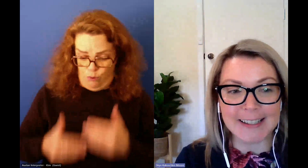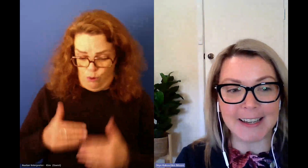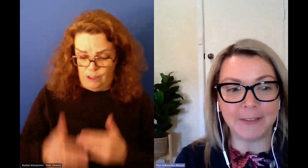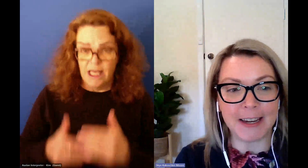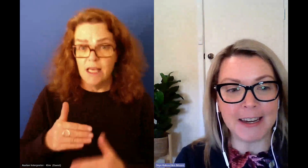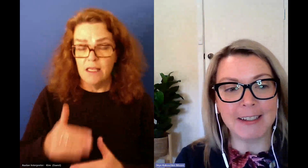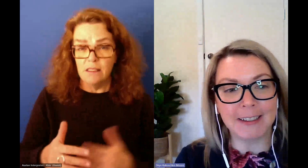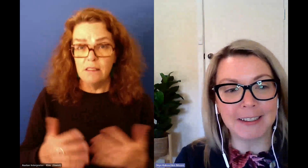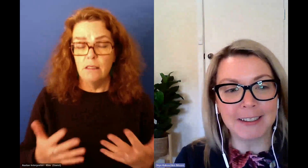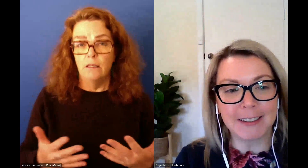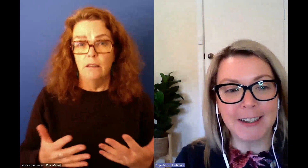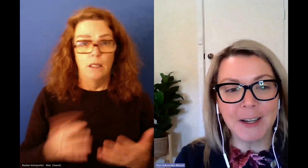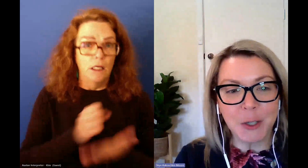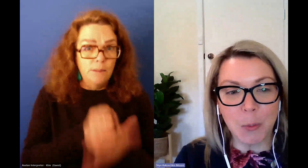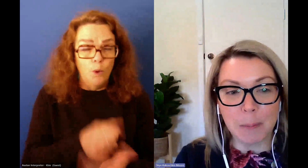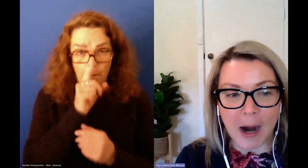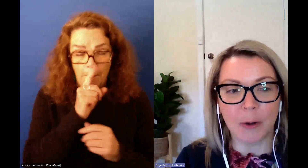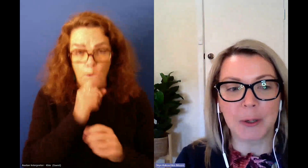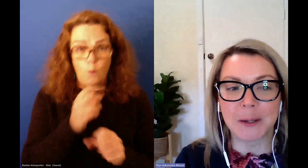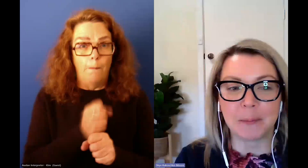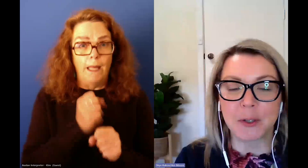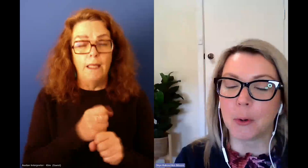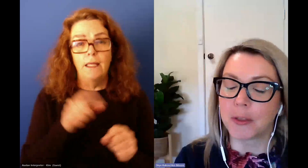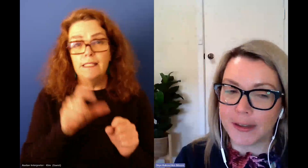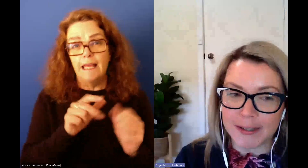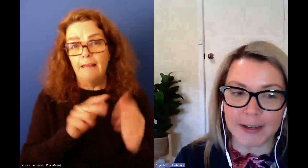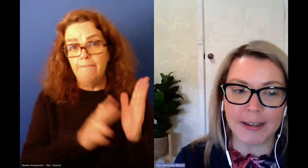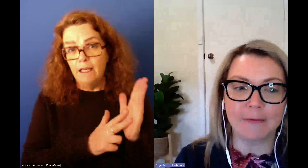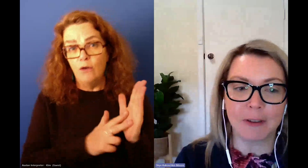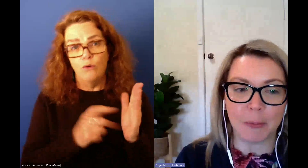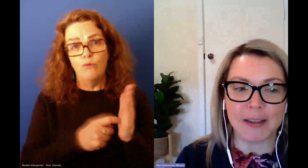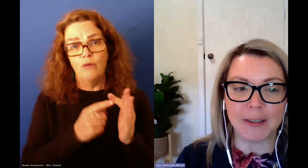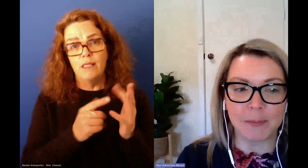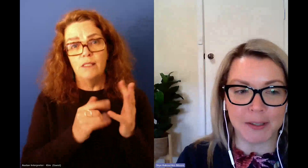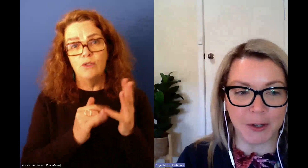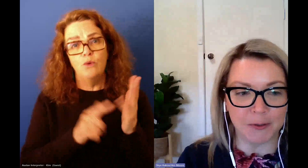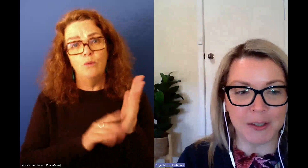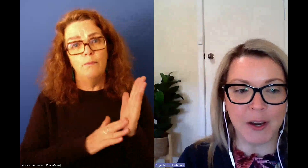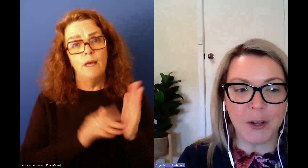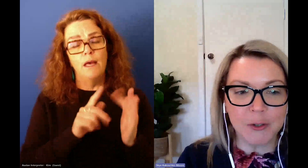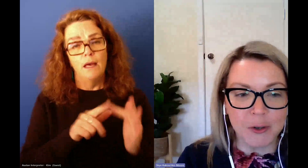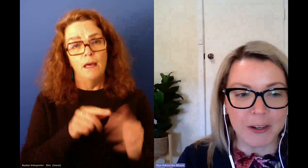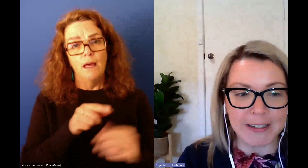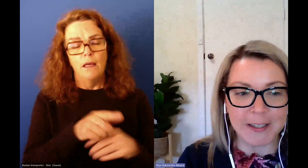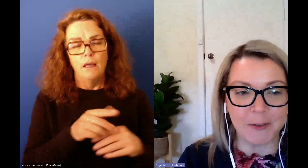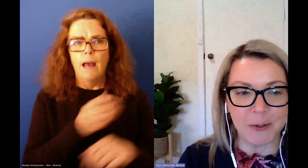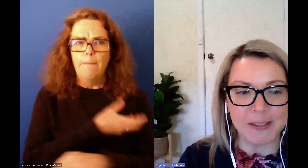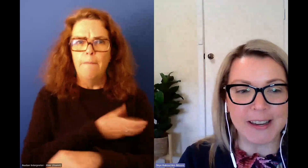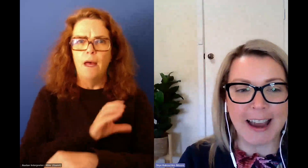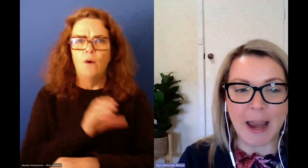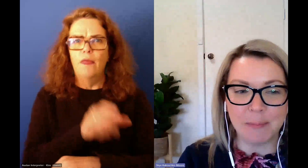their CV to empowering them to authentically represent themselves during interviews and